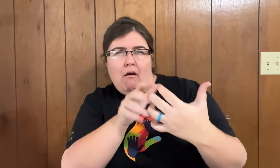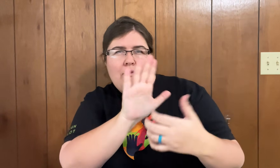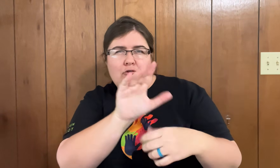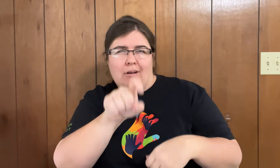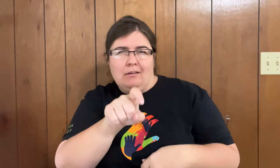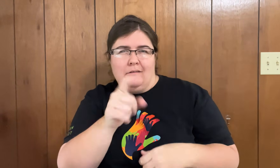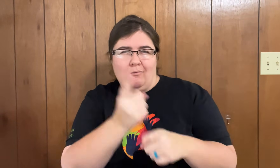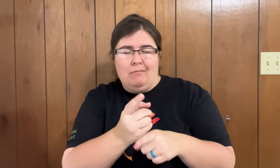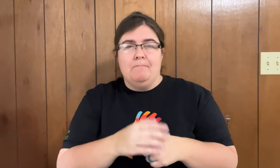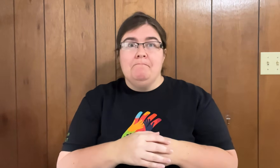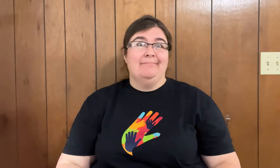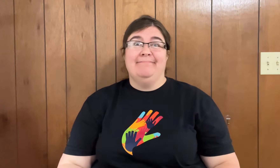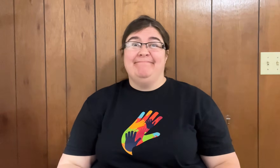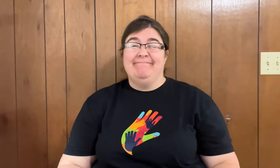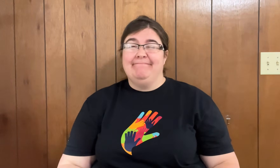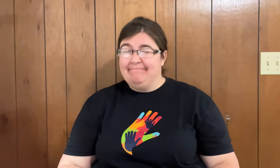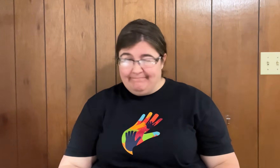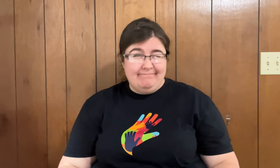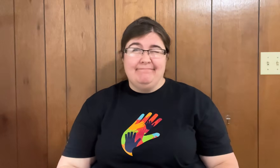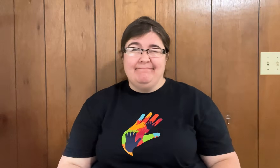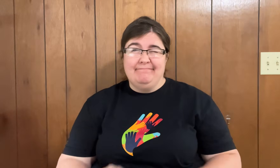the client having different sign language needs.